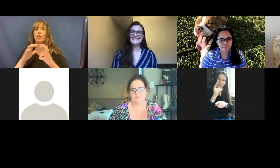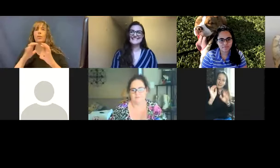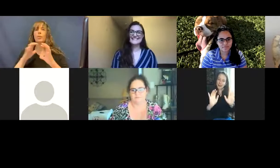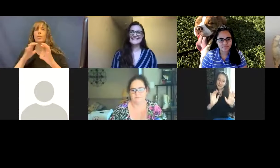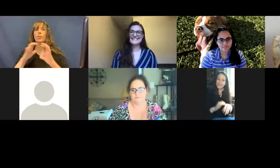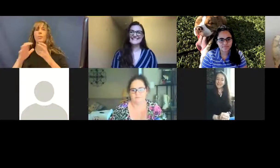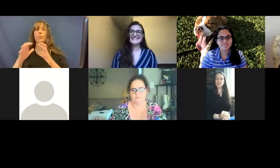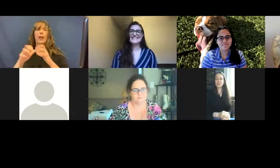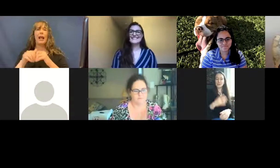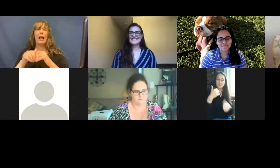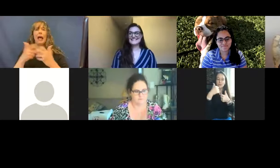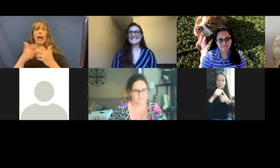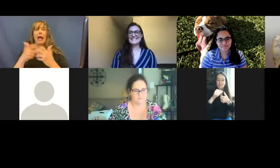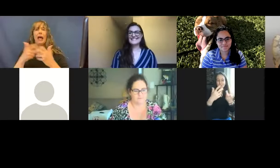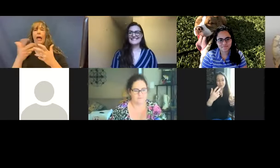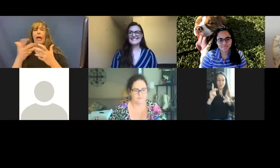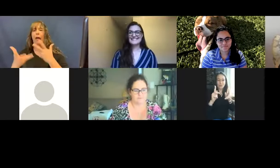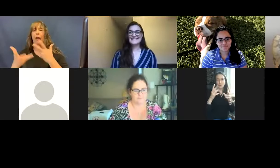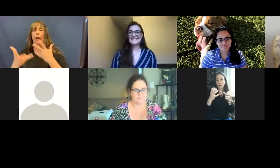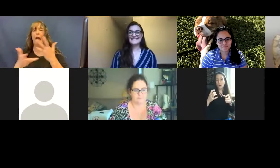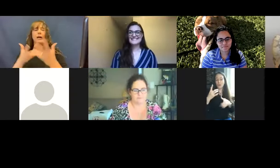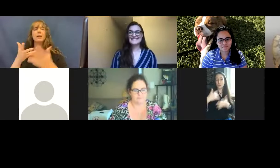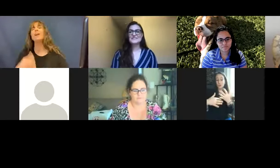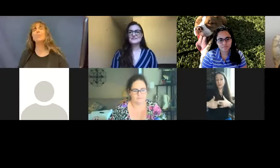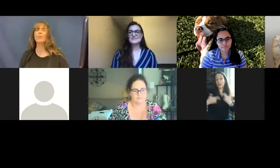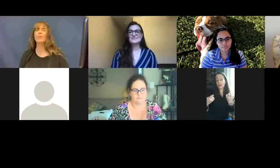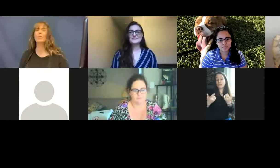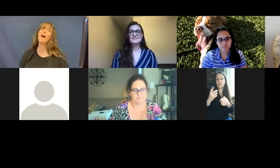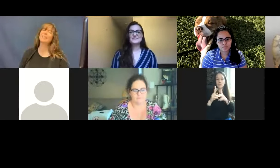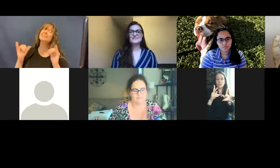We'll figure it out. Just remember, we're people that want a social life and people